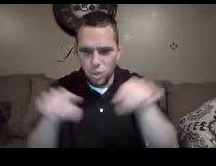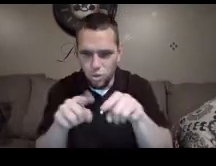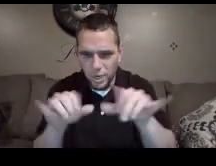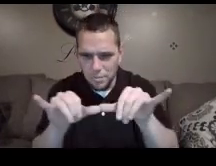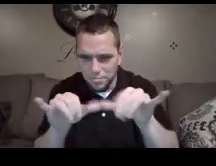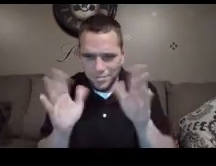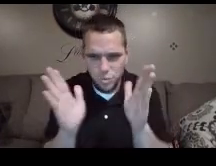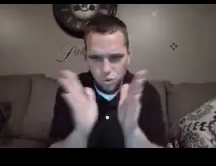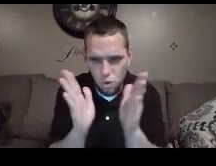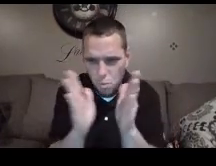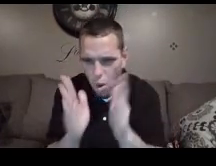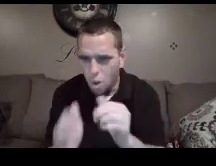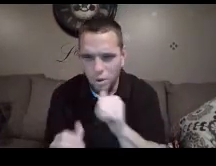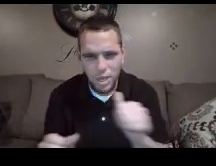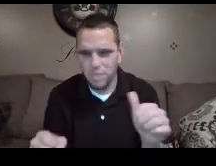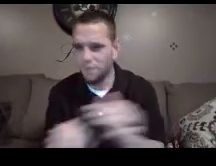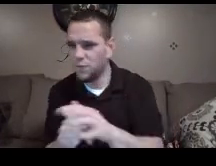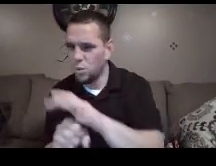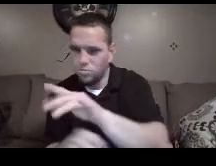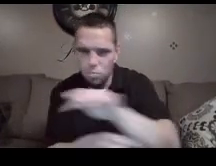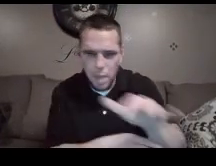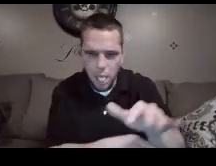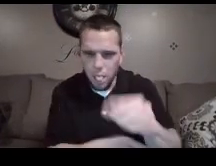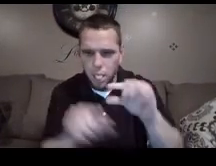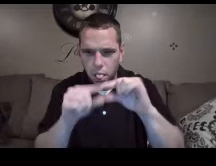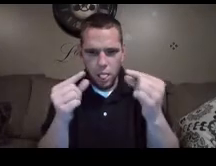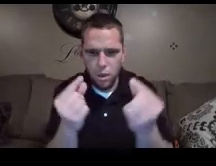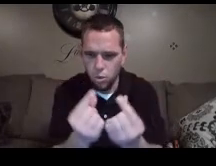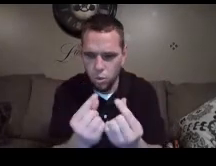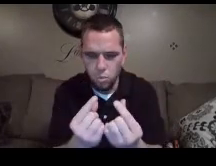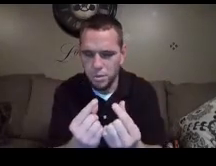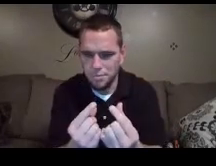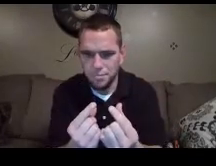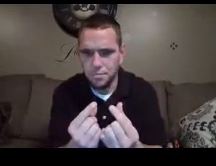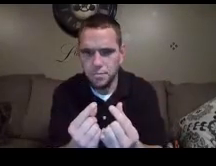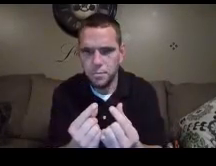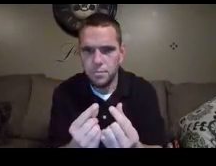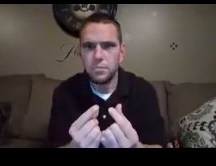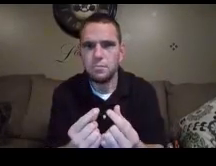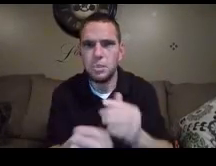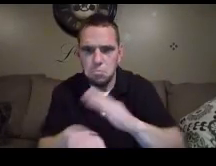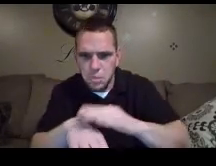If you have a larger screen resolution, it will, but there is a button there for it.